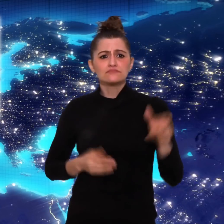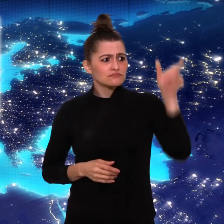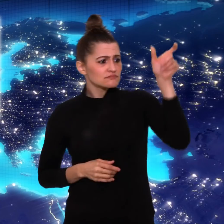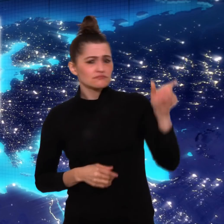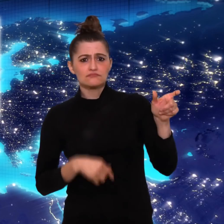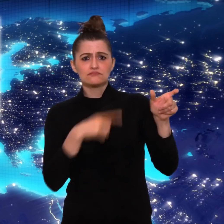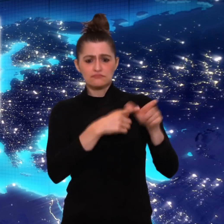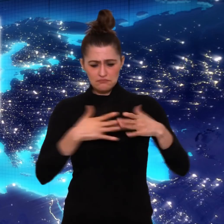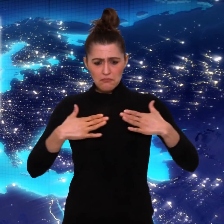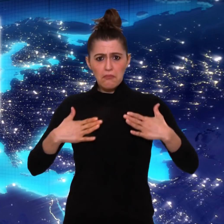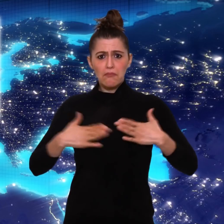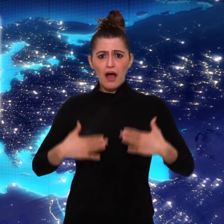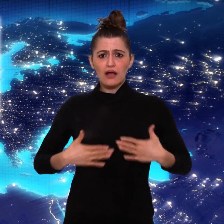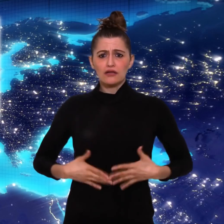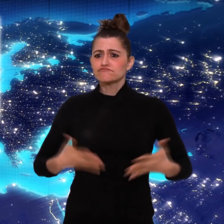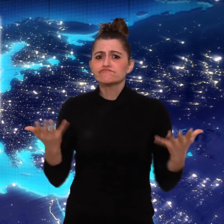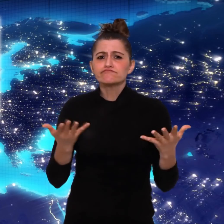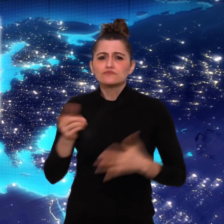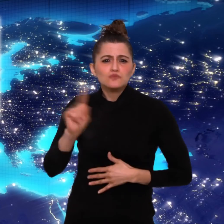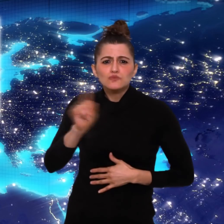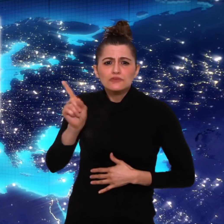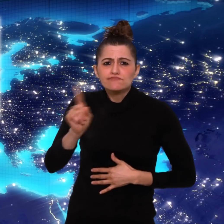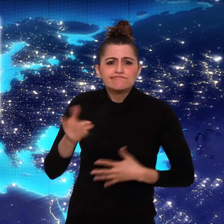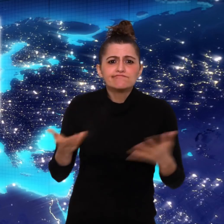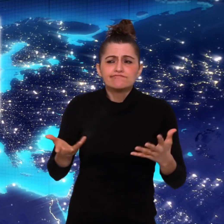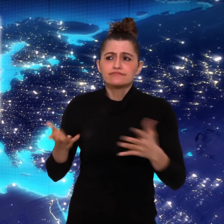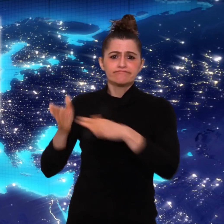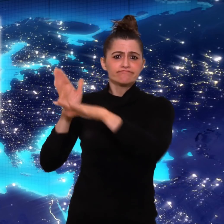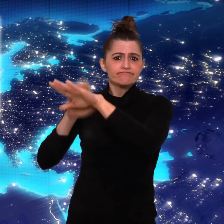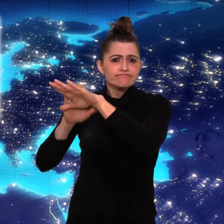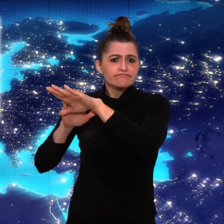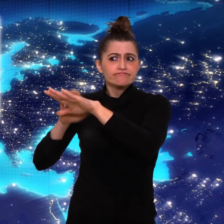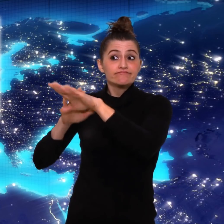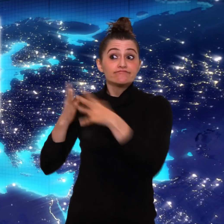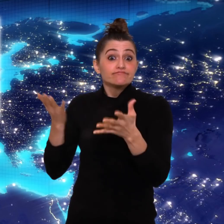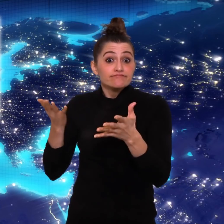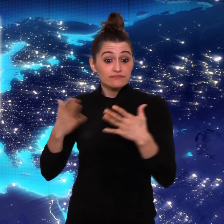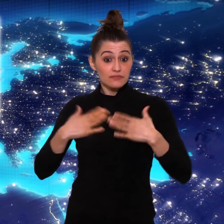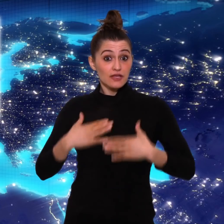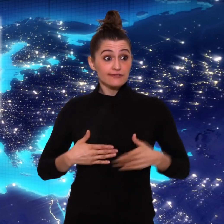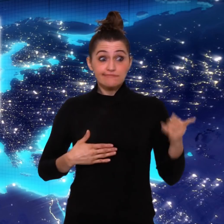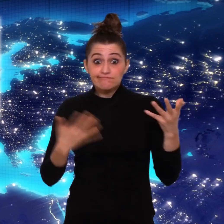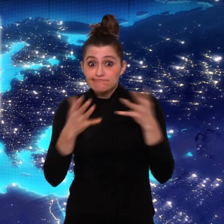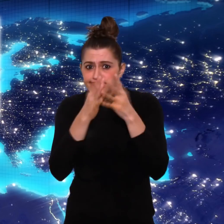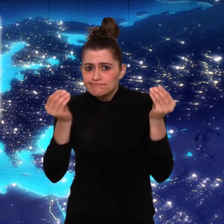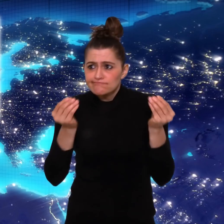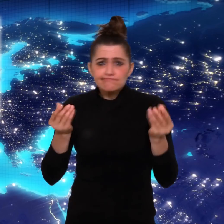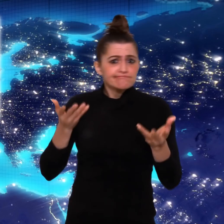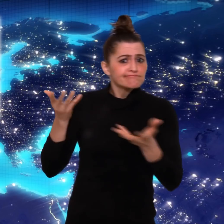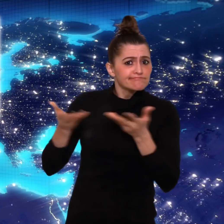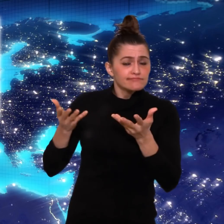after Saudi officials made